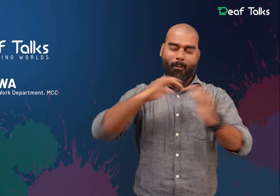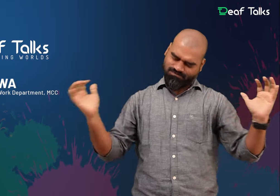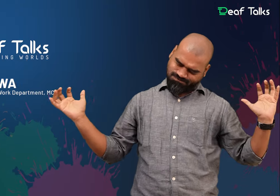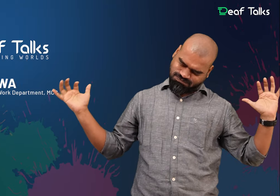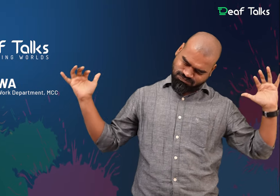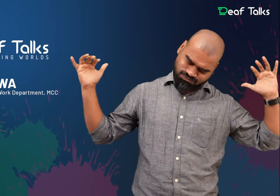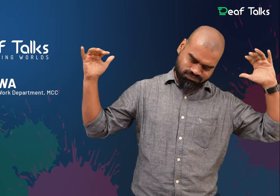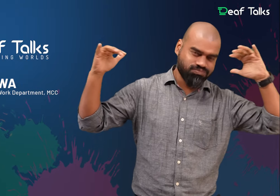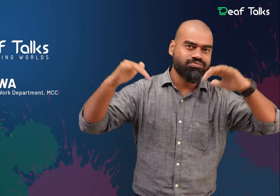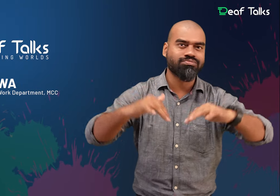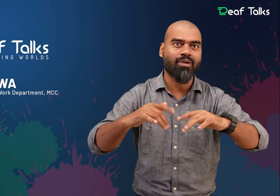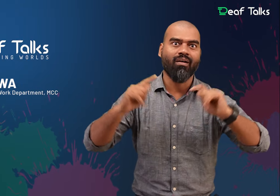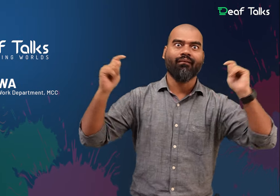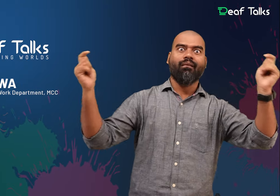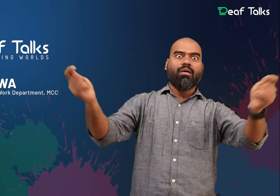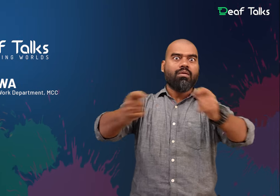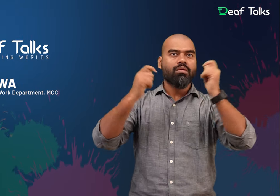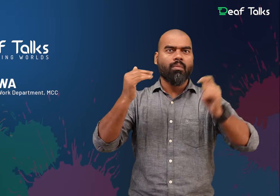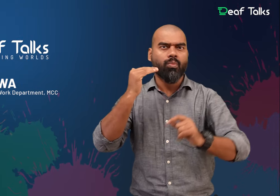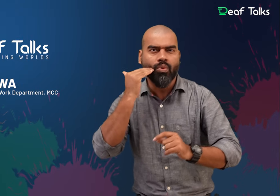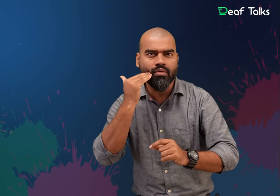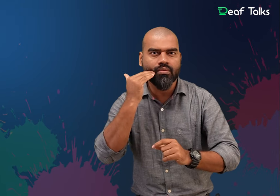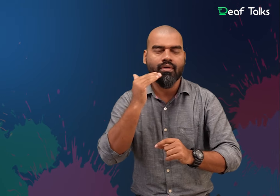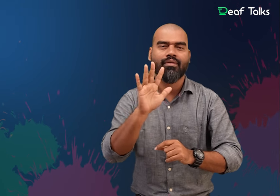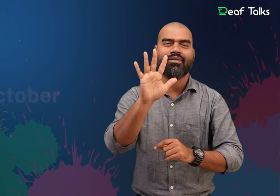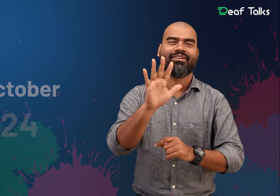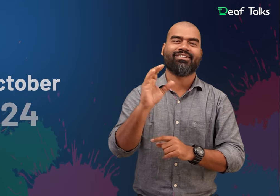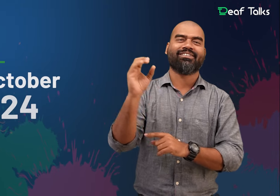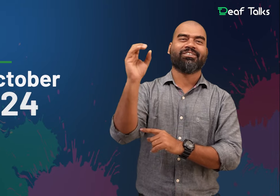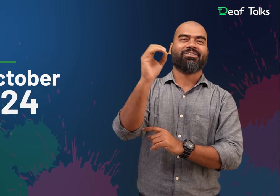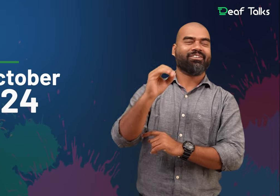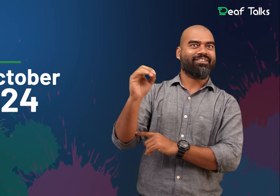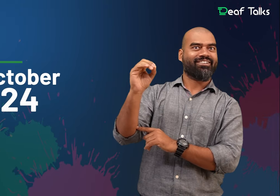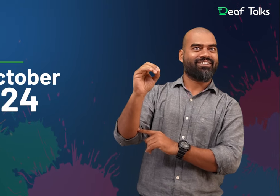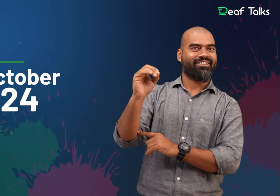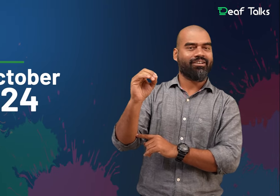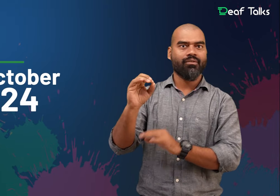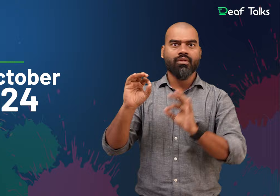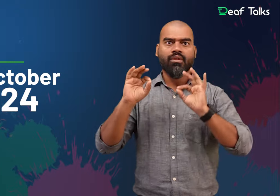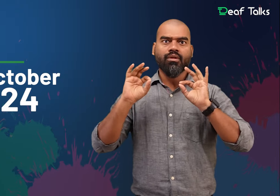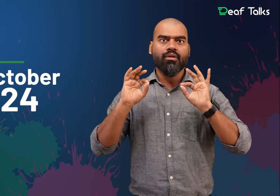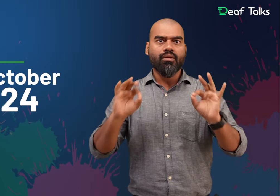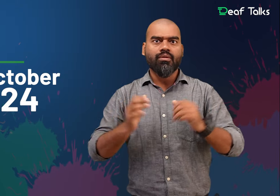proudly presents the Deaf Week Celebration on October 5th!